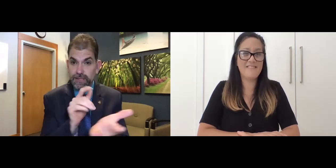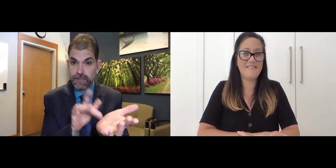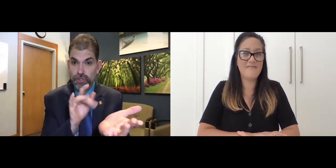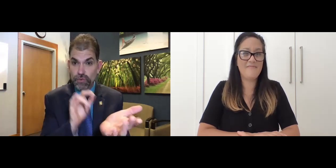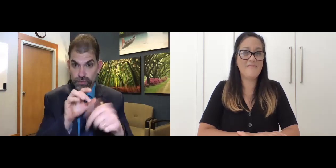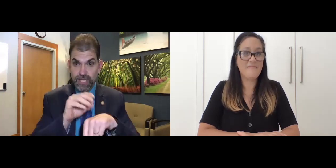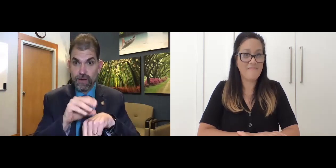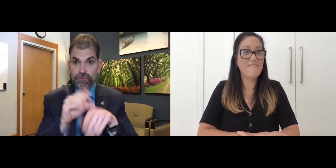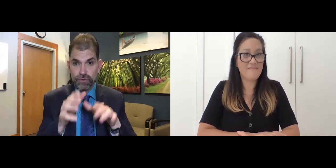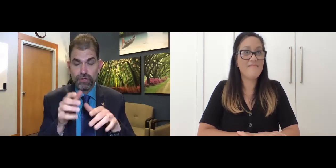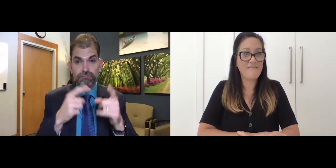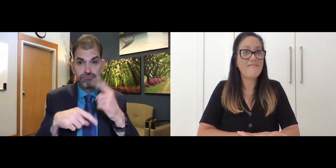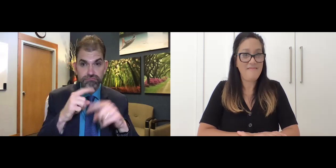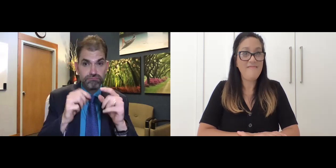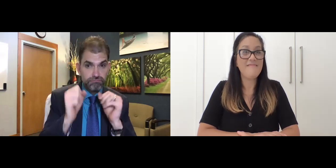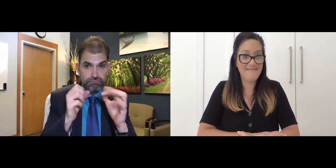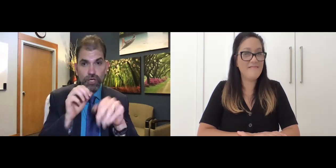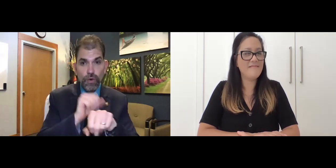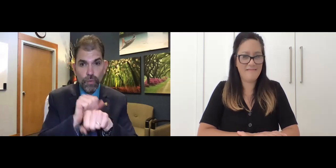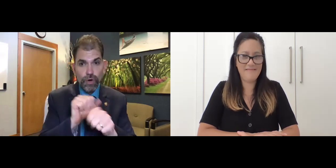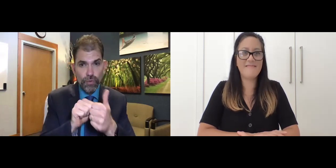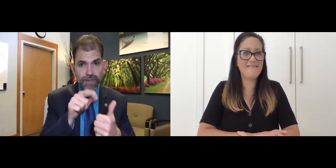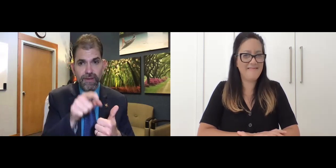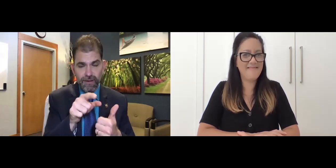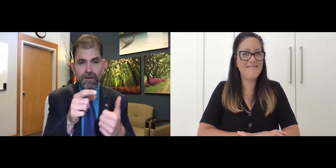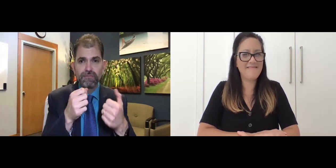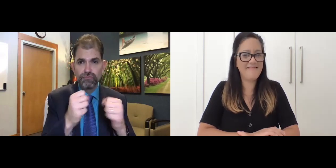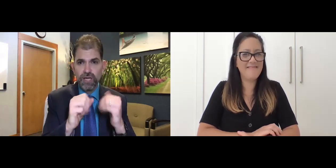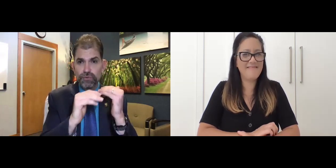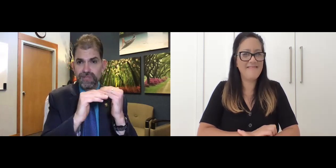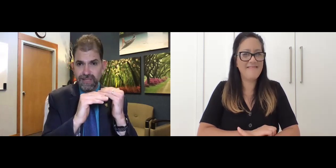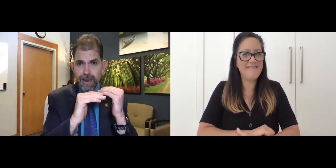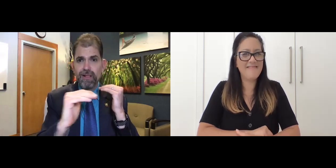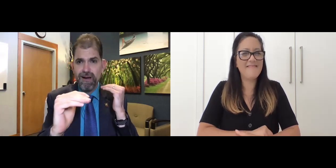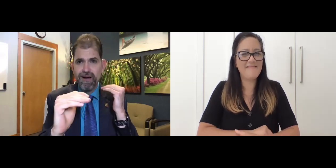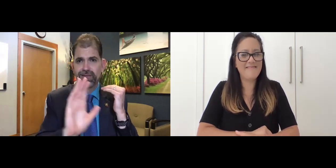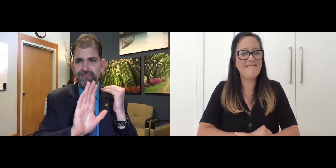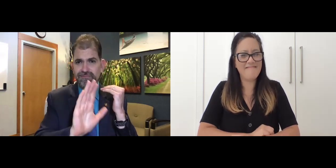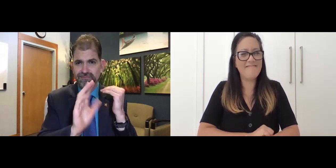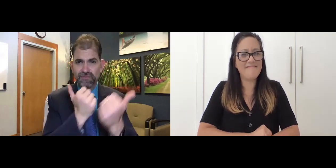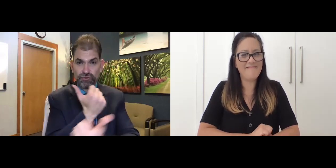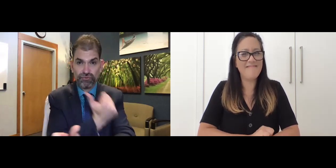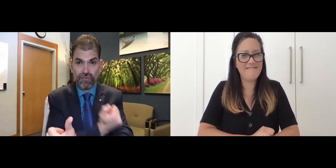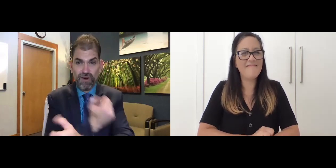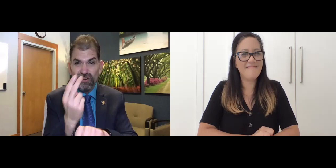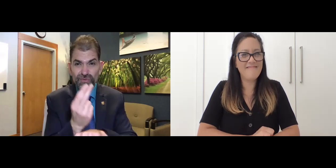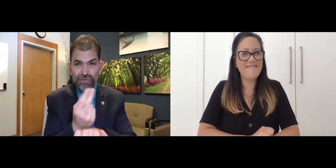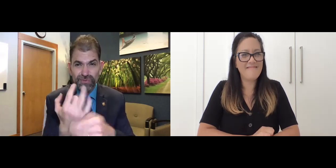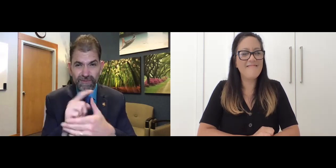Then in terms of the drug treatment and counseling, that had to be in sign language. This enabled the person